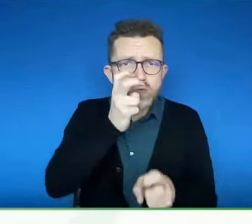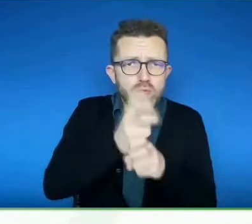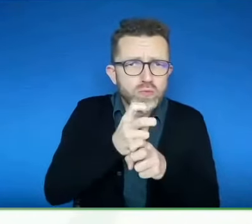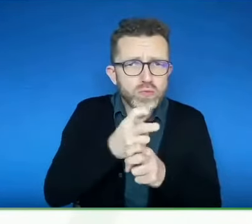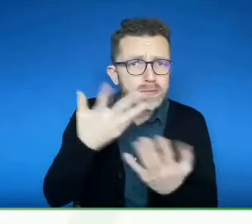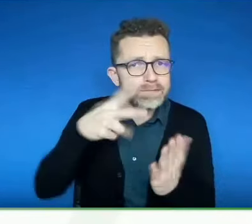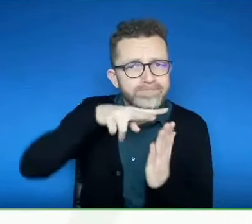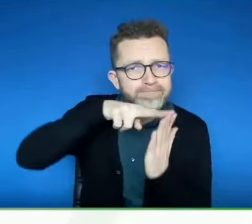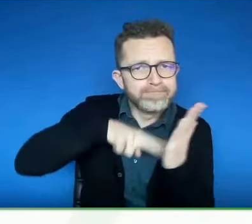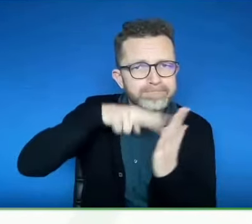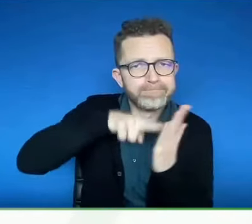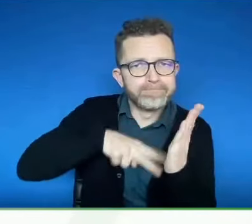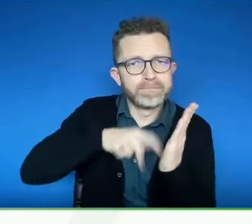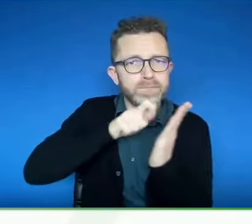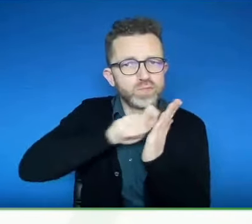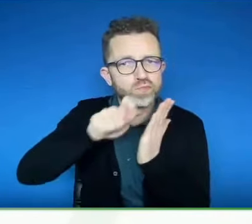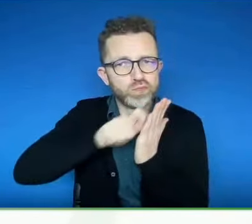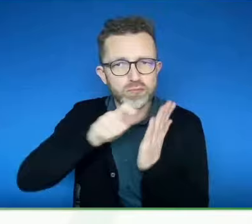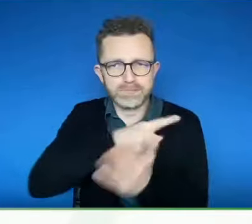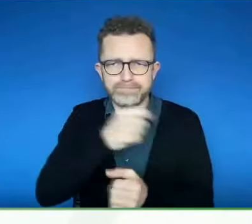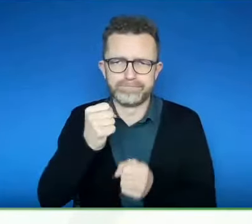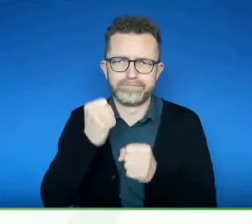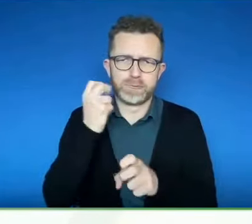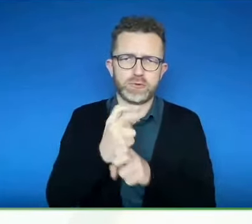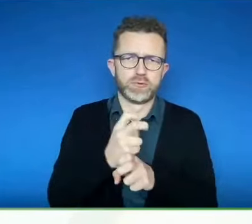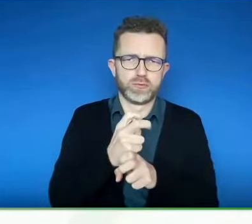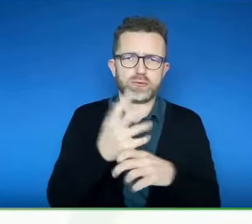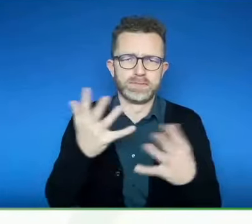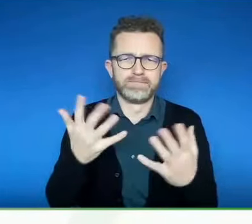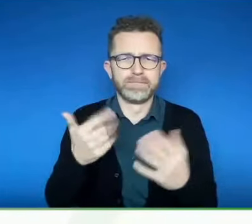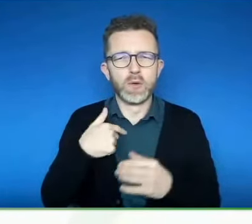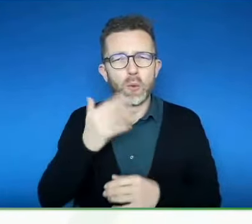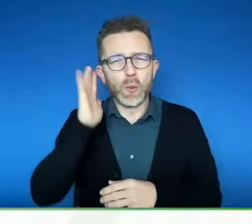send audio messages to her boyfriend and would feel ashamed.